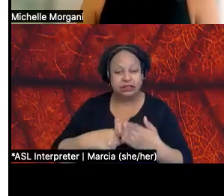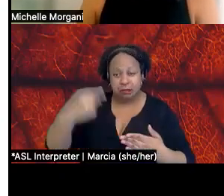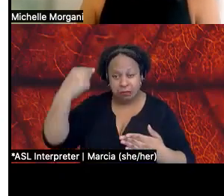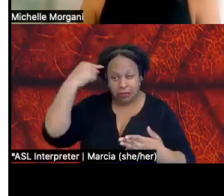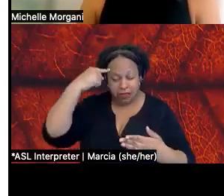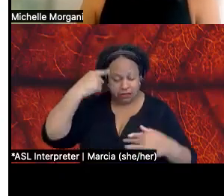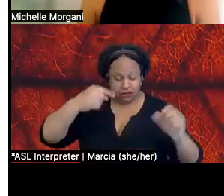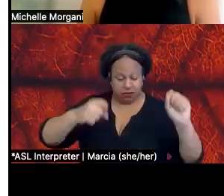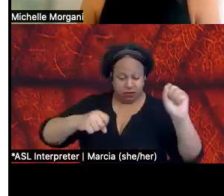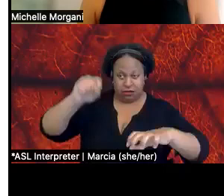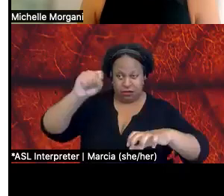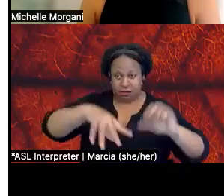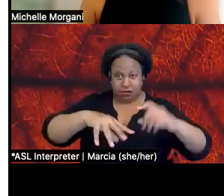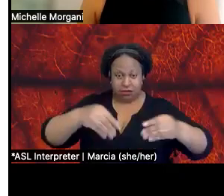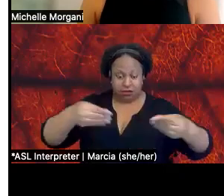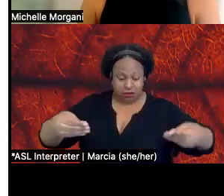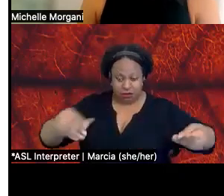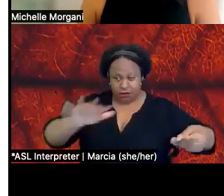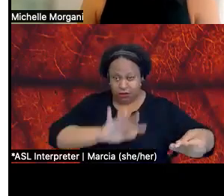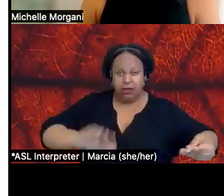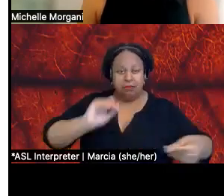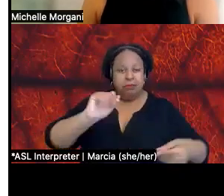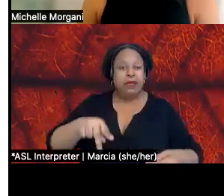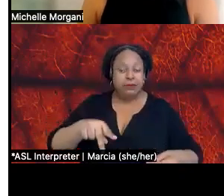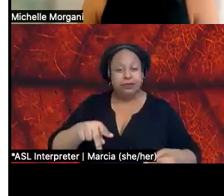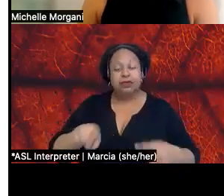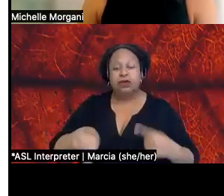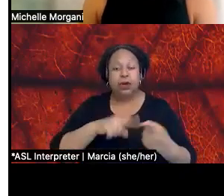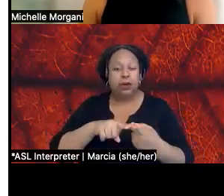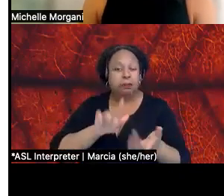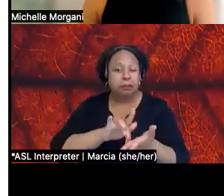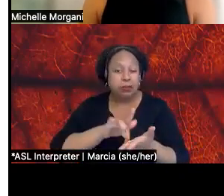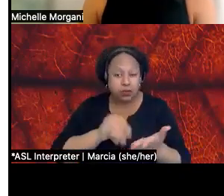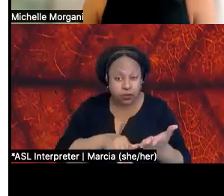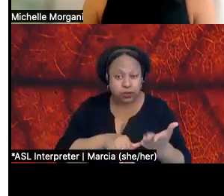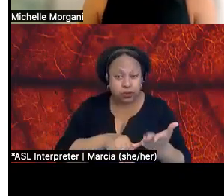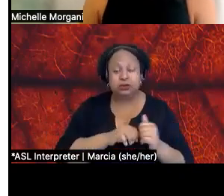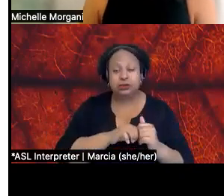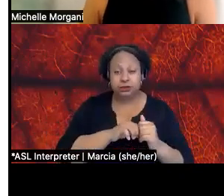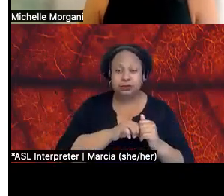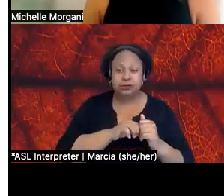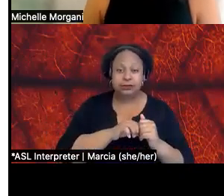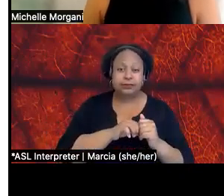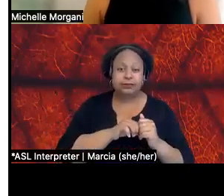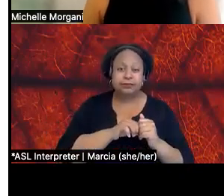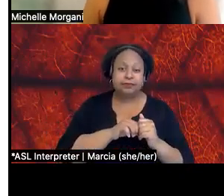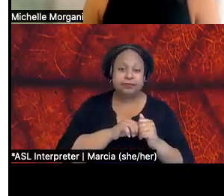Now, when students are learning, when medical students are learning differential diagnoses,